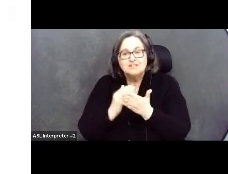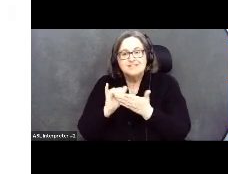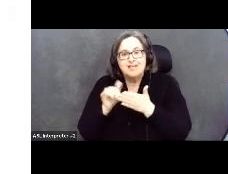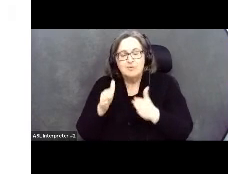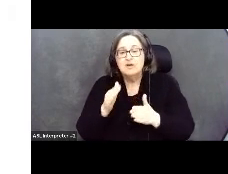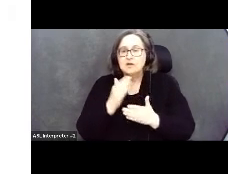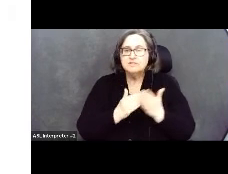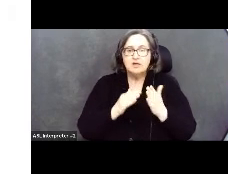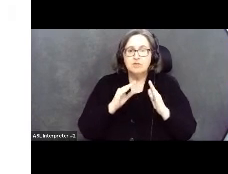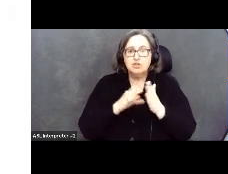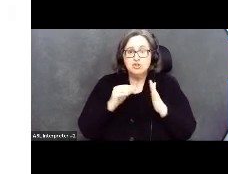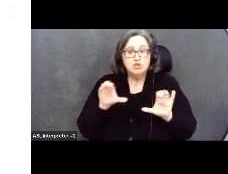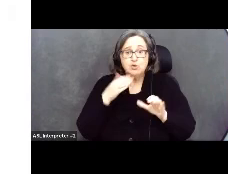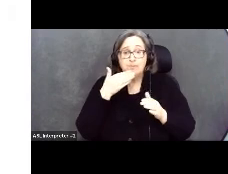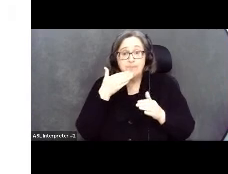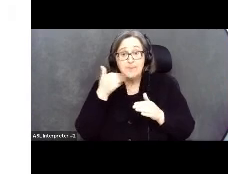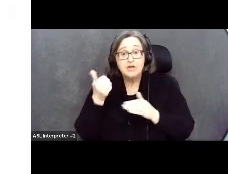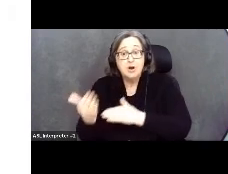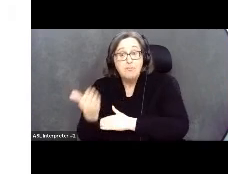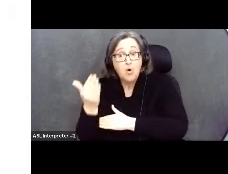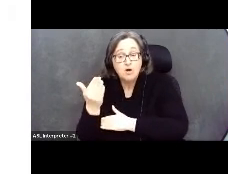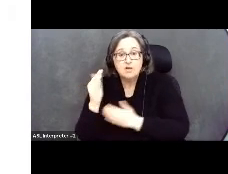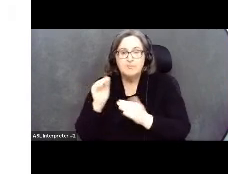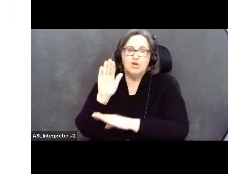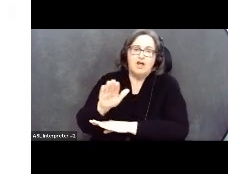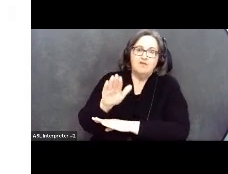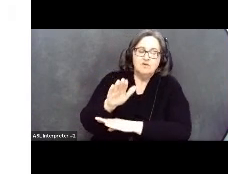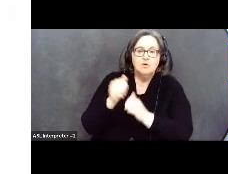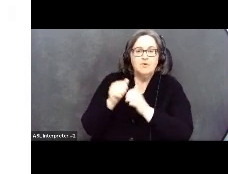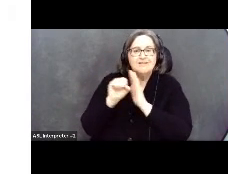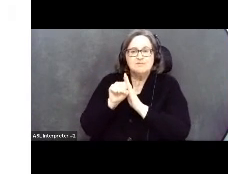students do better in the morning than in the afternoon with their symptoms and vice versa.